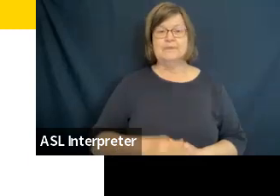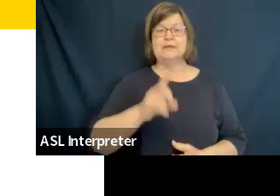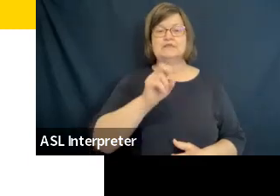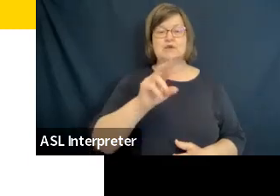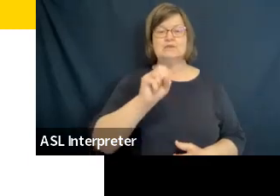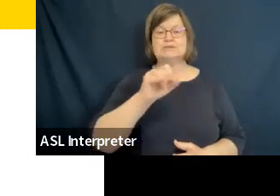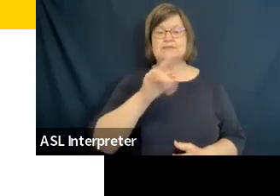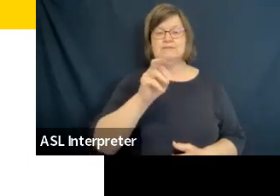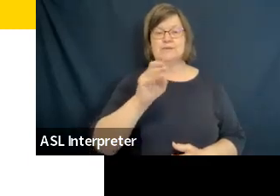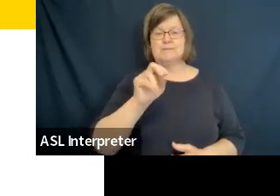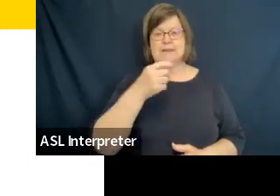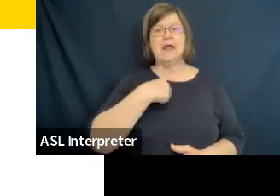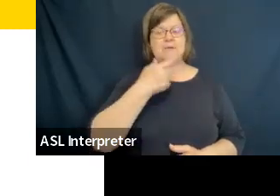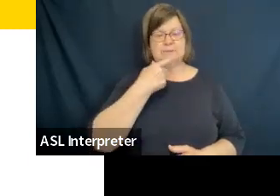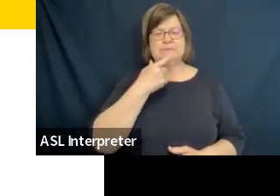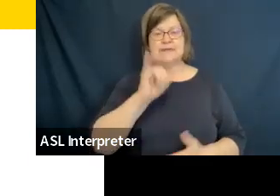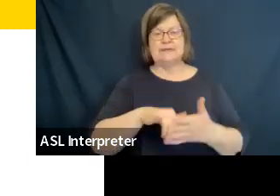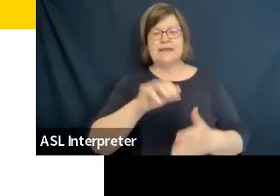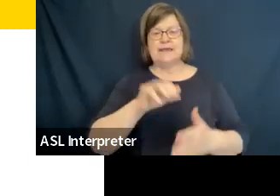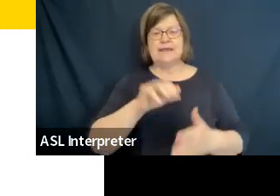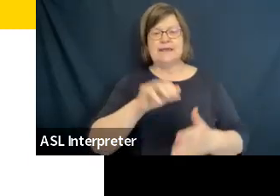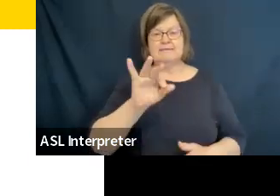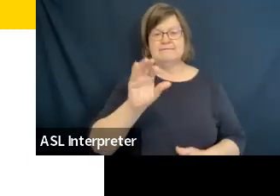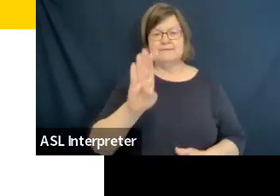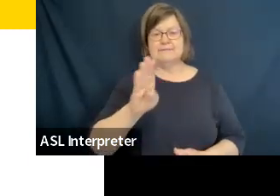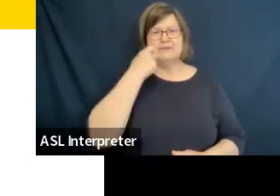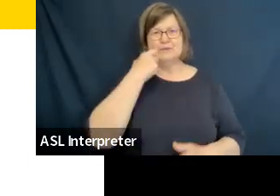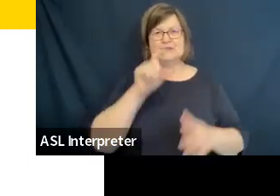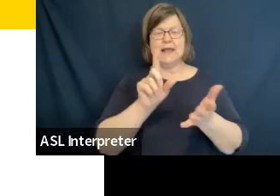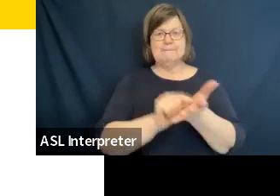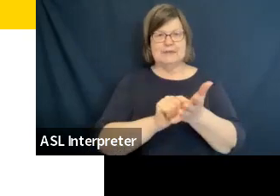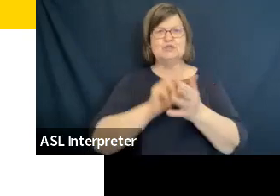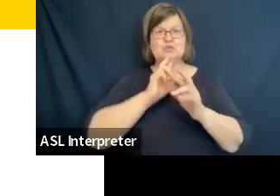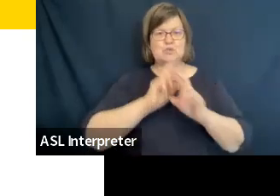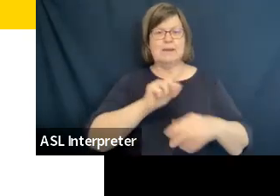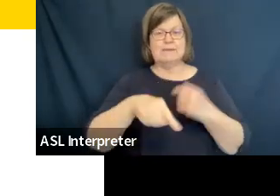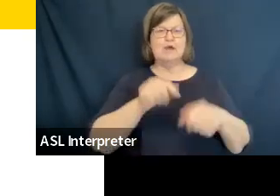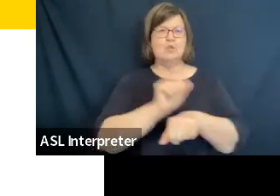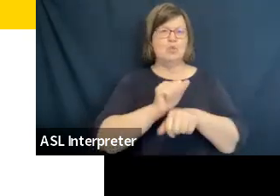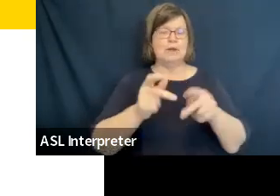I will just mention that AFB recently published a report on workplace technology. I know that's not